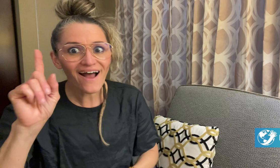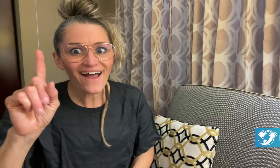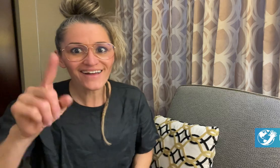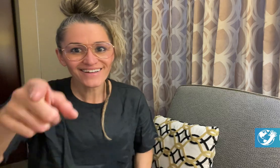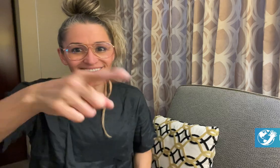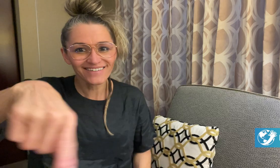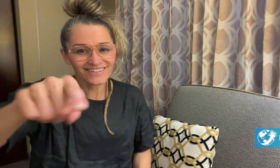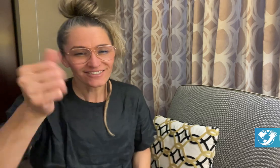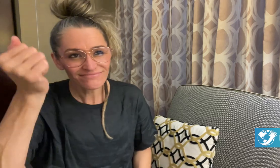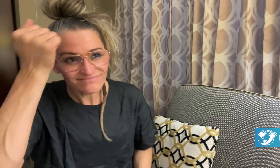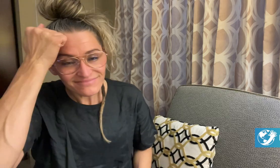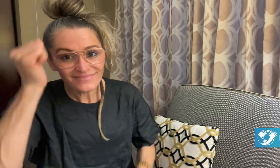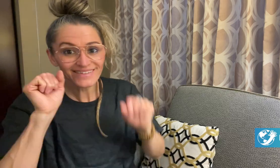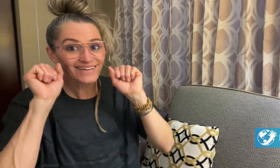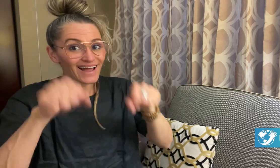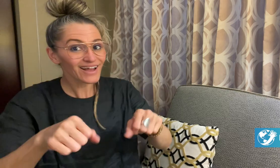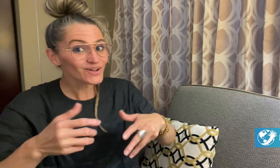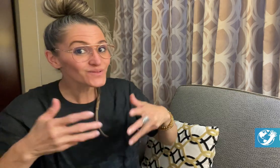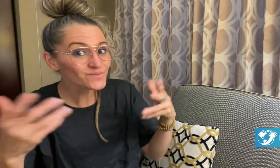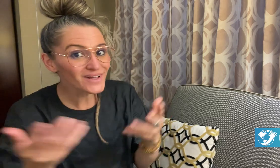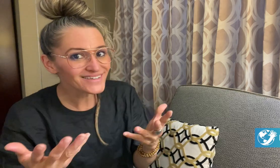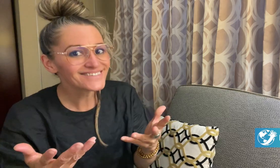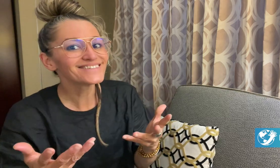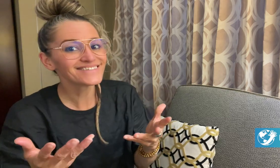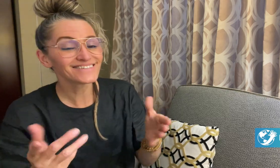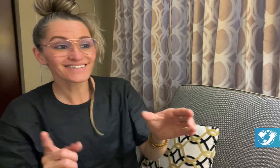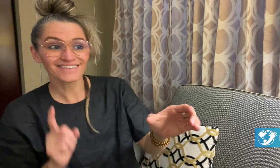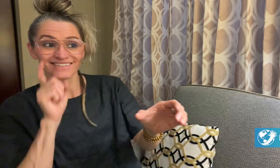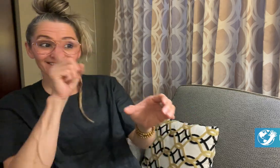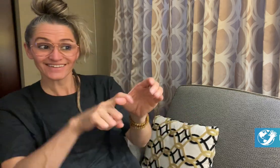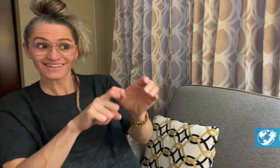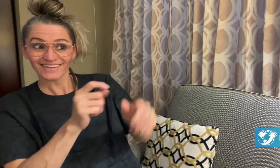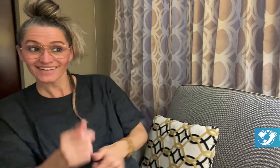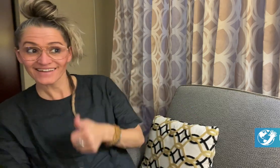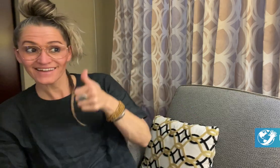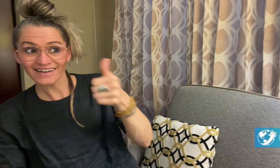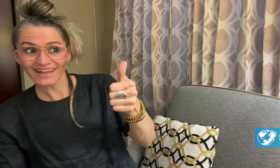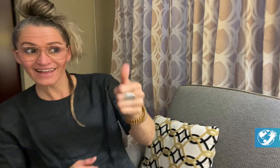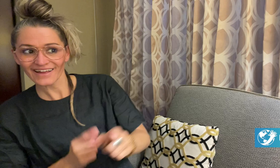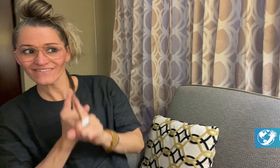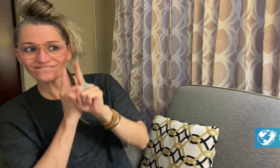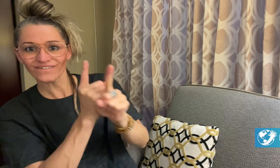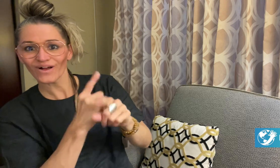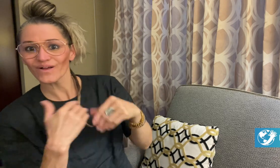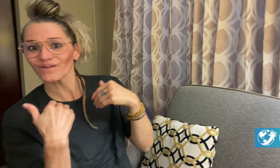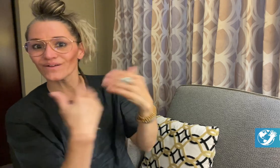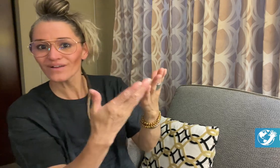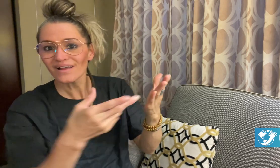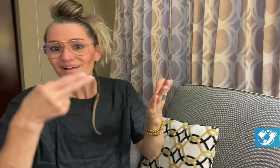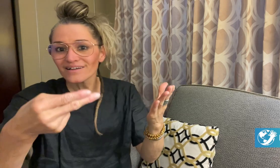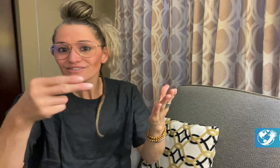Don’t forget to subscribe, like, and follow